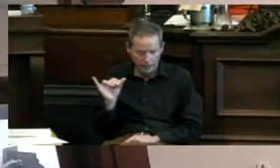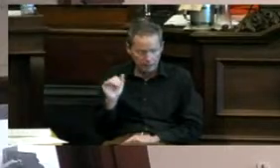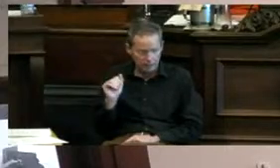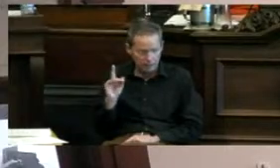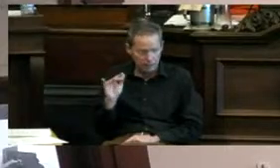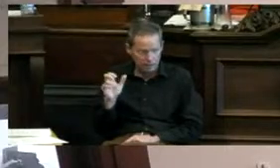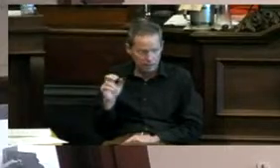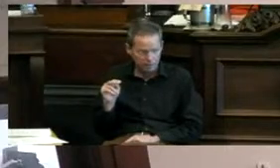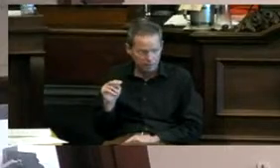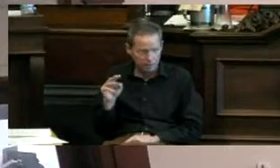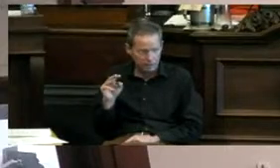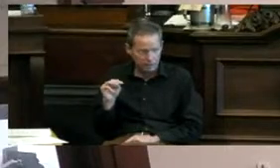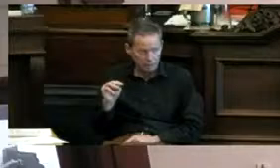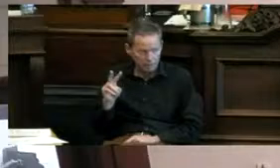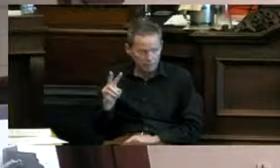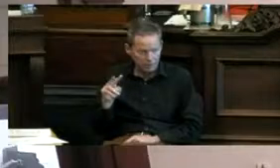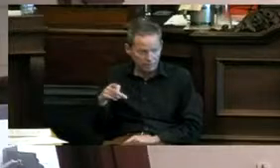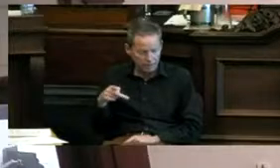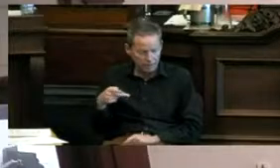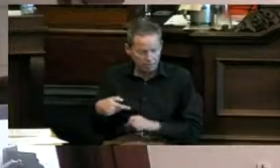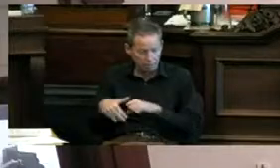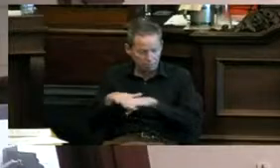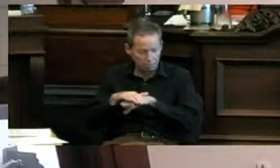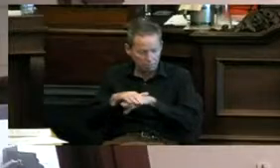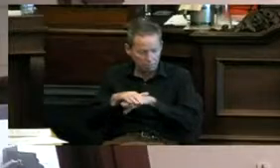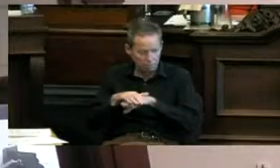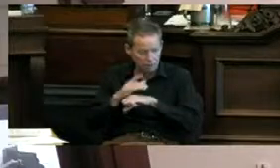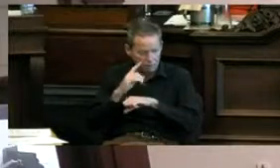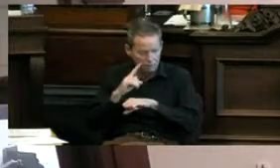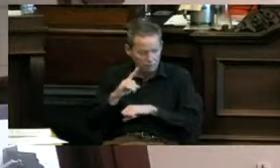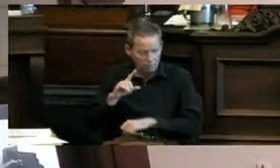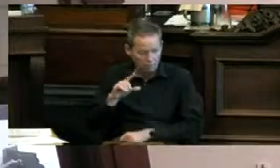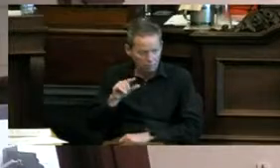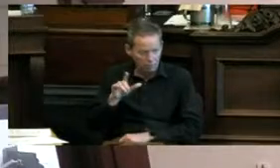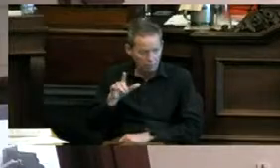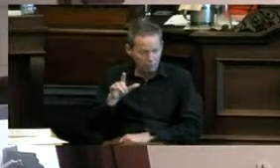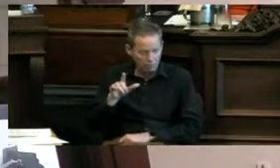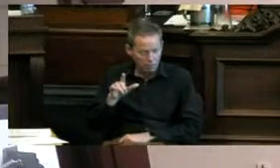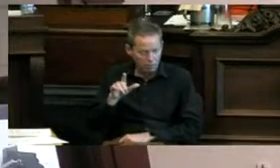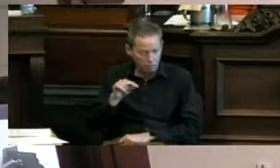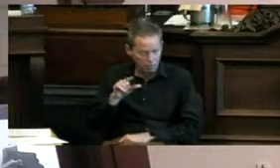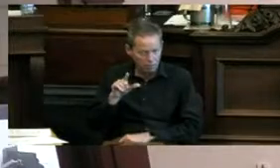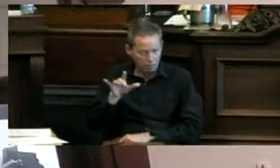agree with Council Member Patterson and just just to ask